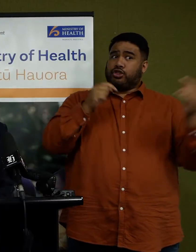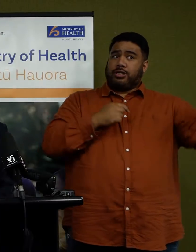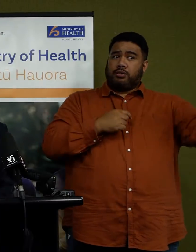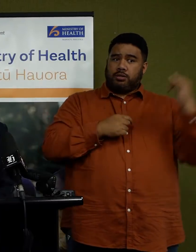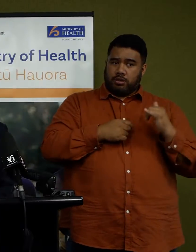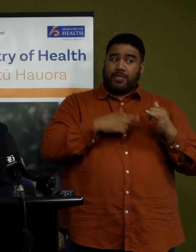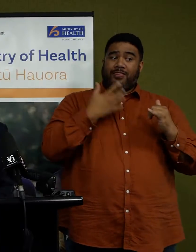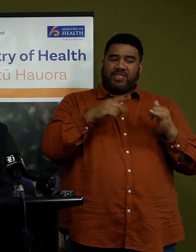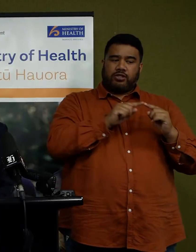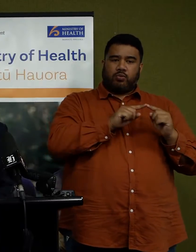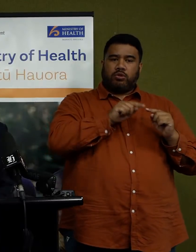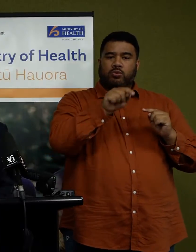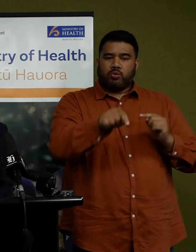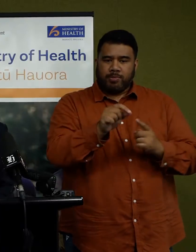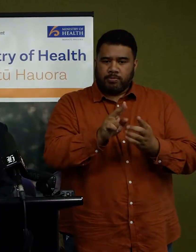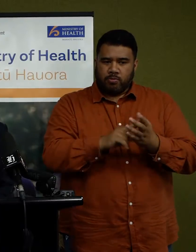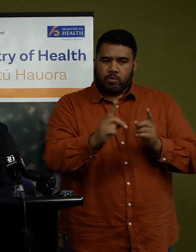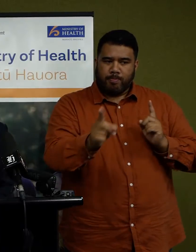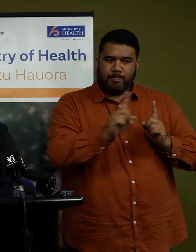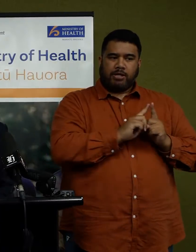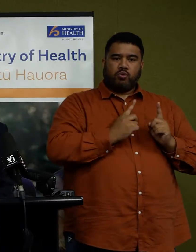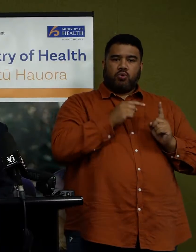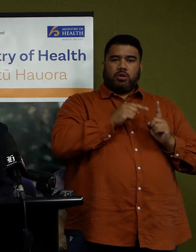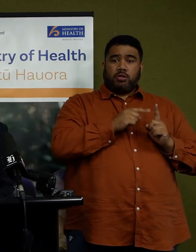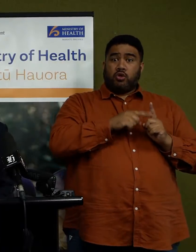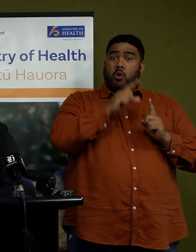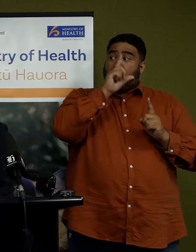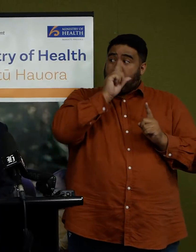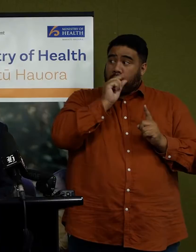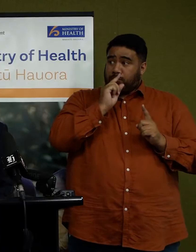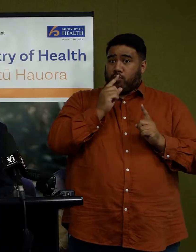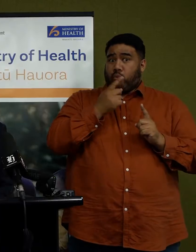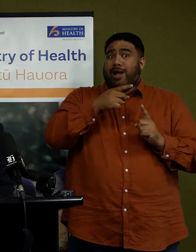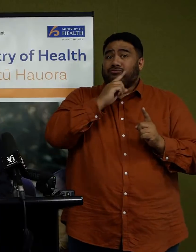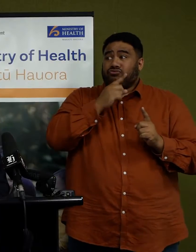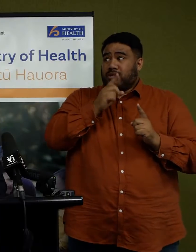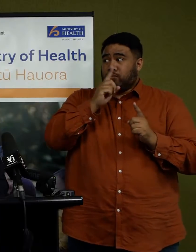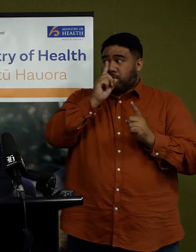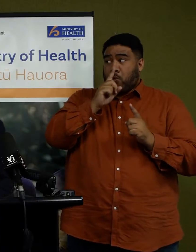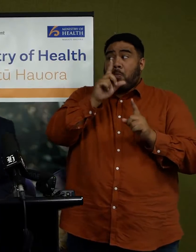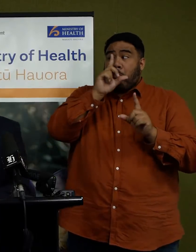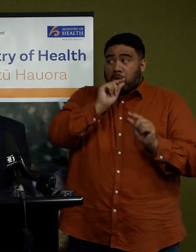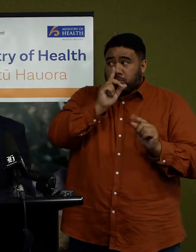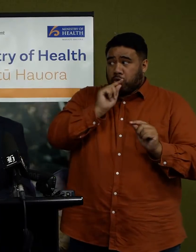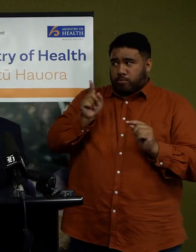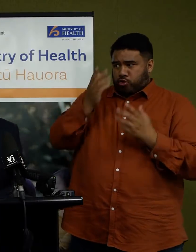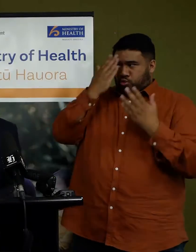I mean, it could be hundreds of people .. Idea of how many that might be?